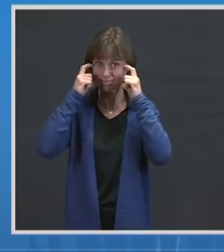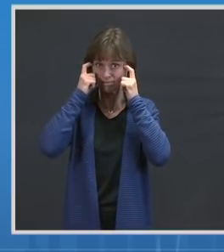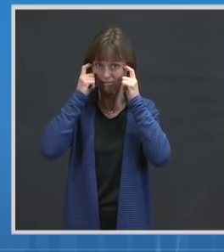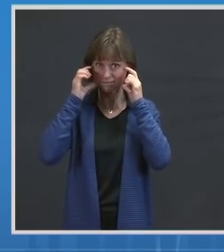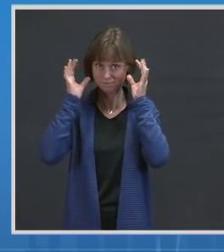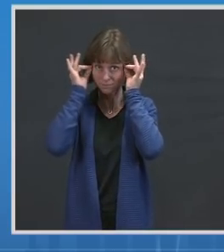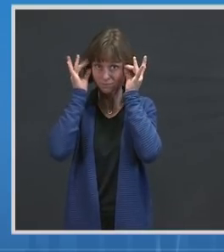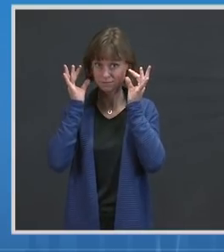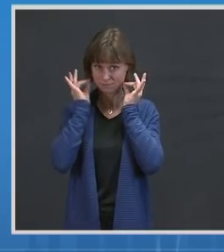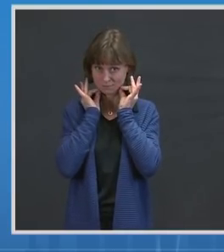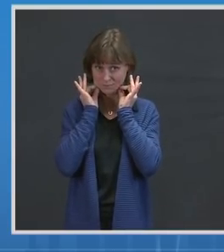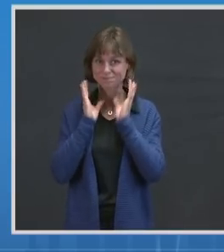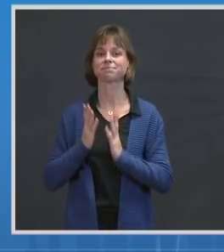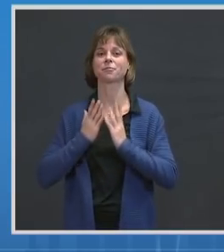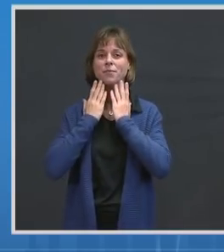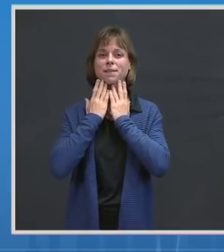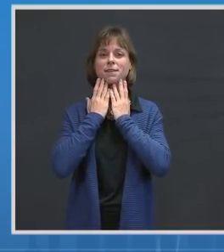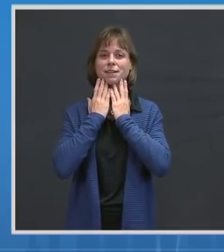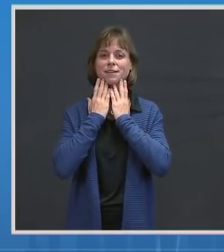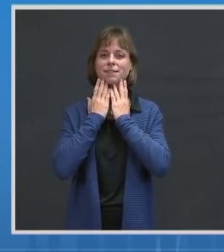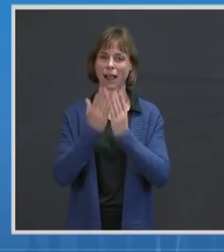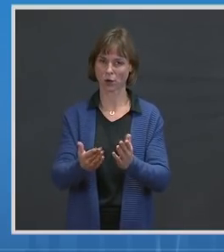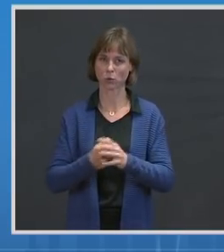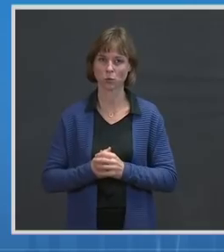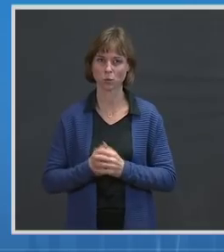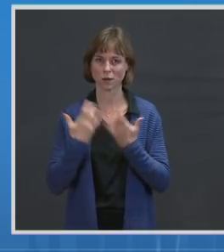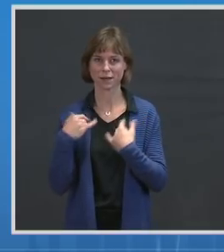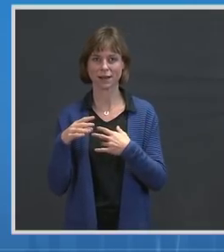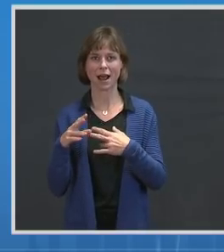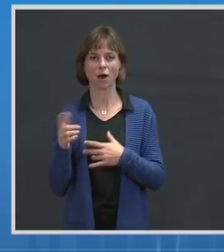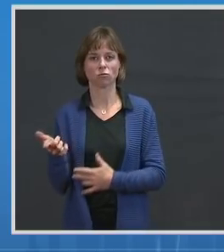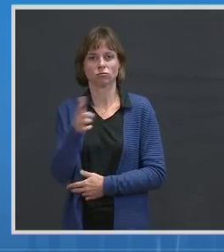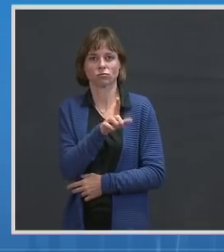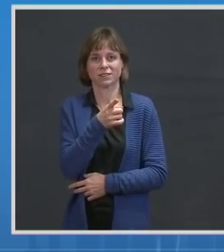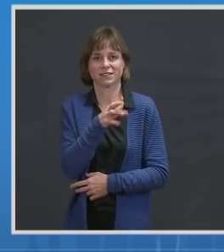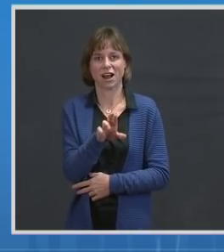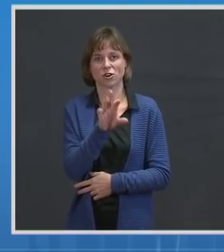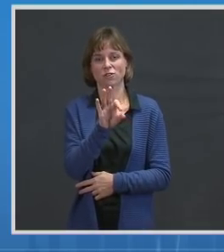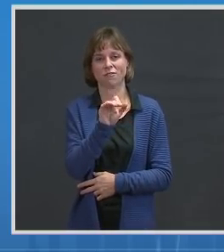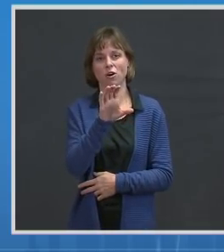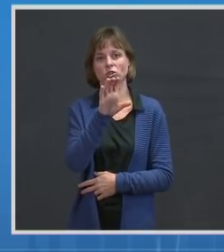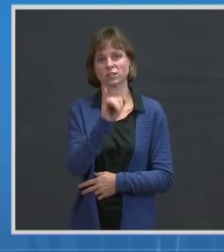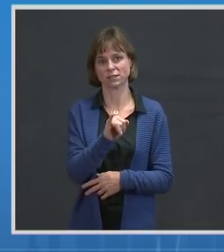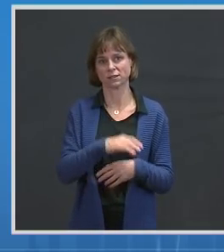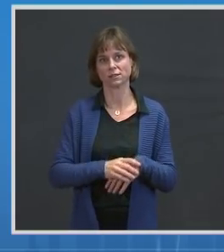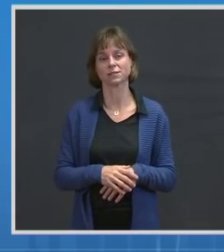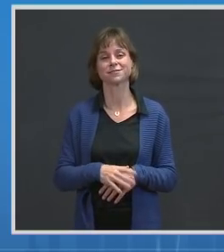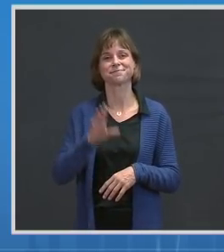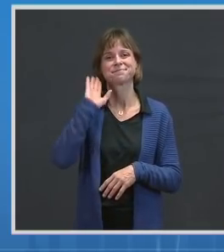Thank you, and I look forward to your questions. I will now turn it over to Dr. Fauci. Dr. Fauci? Dr. Fauci: Thank you very much, Dr. Walensky.